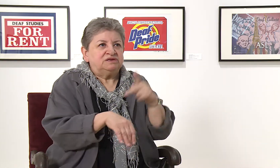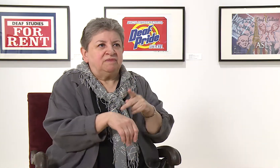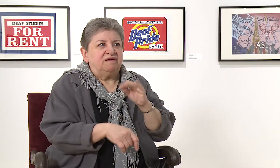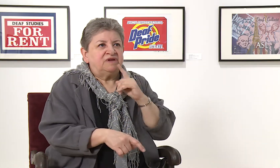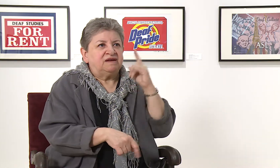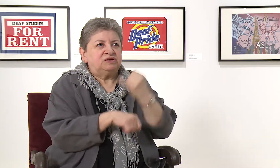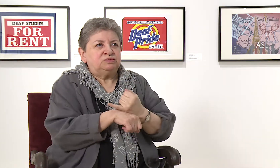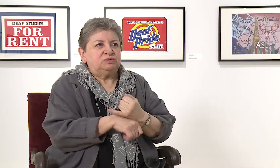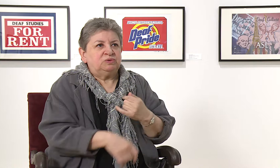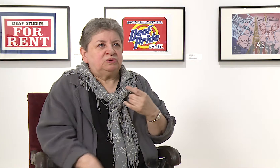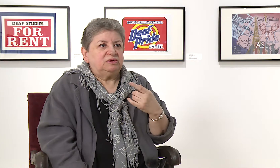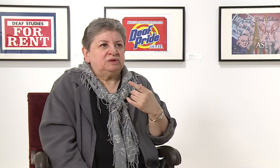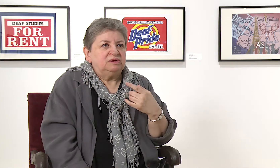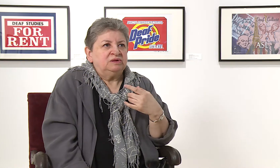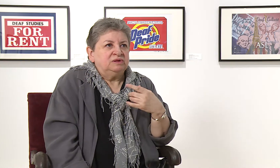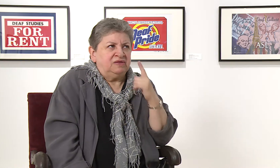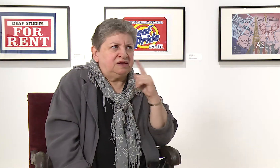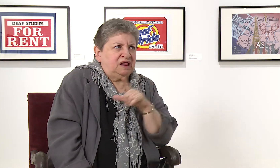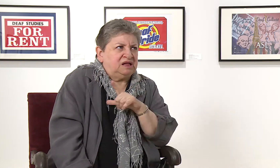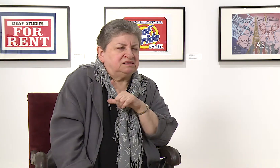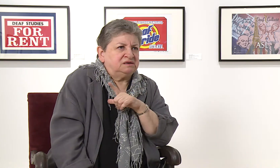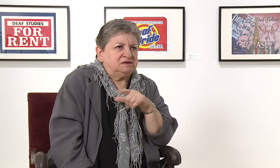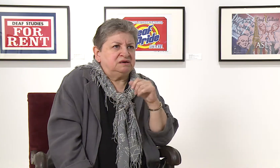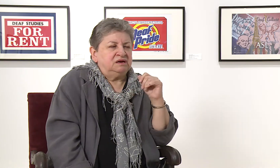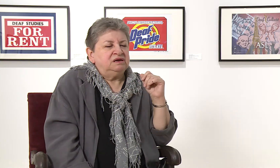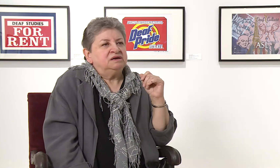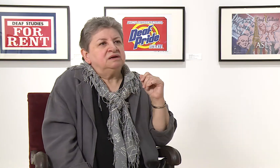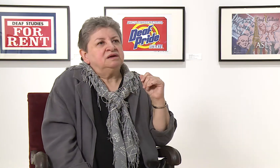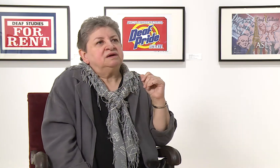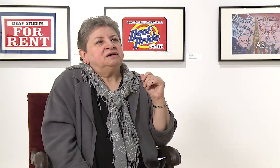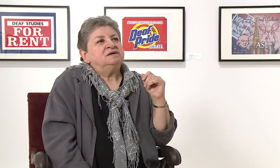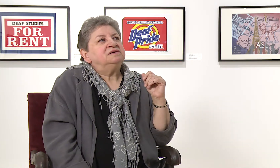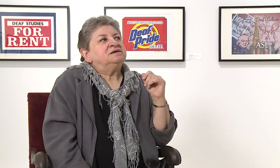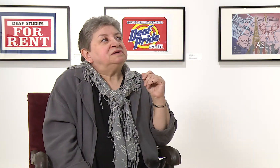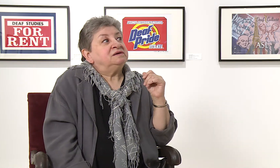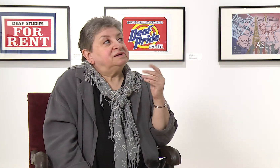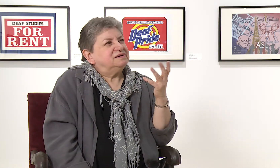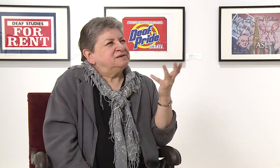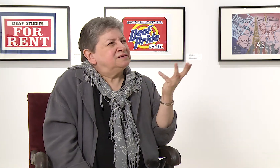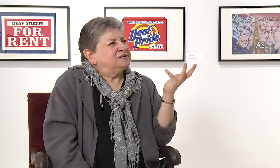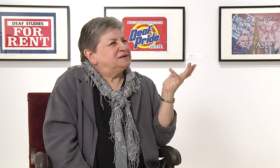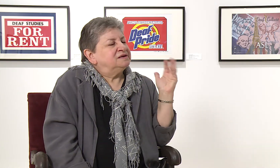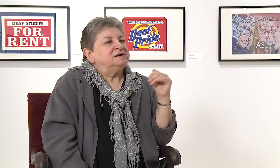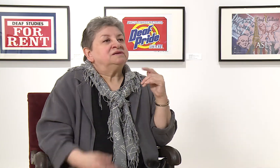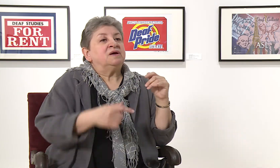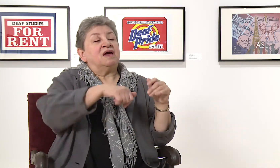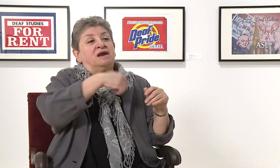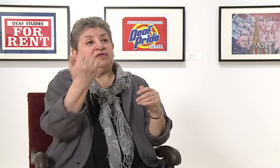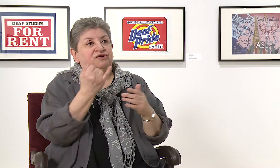right away. And I found out later on that his wife was the principal of a residential school for the deaf.